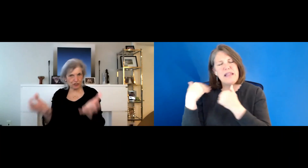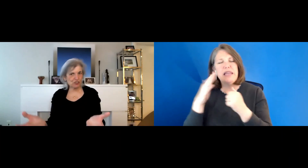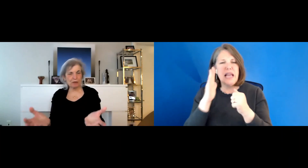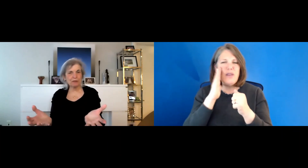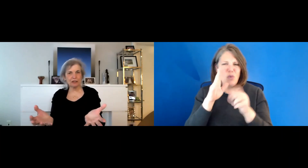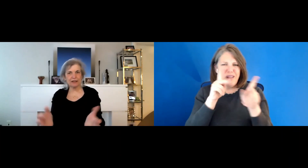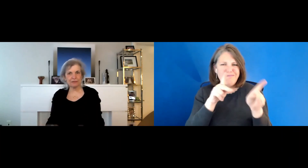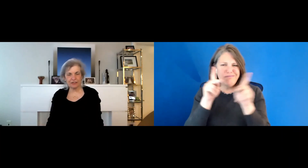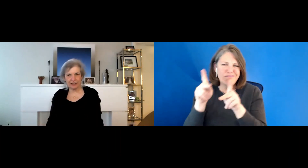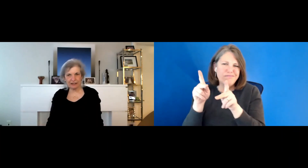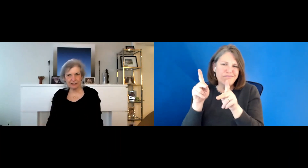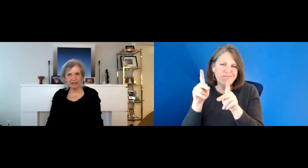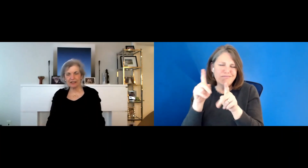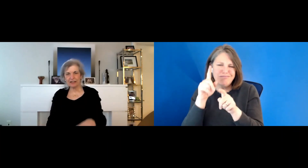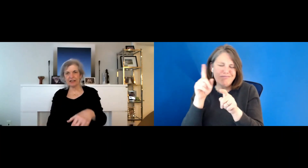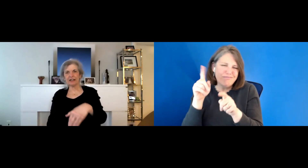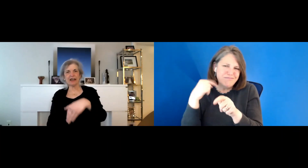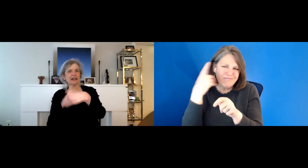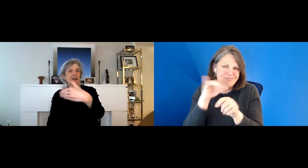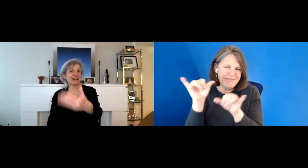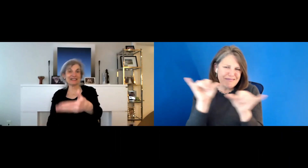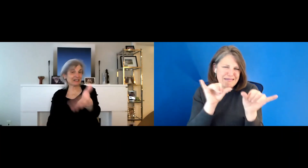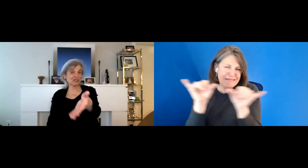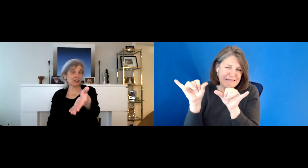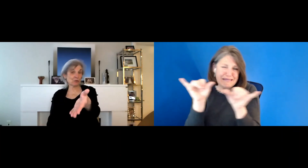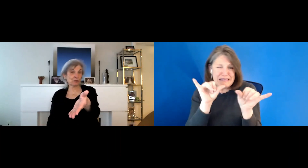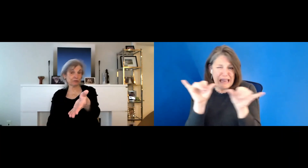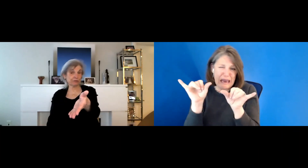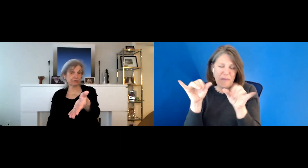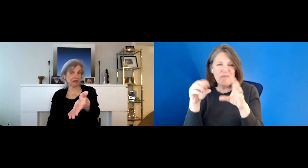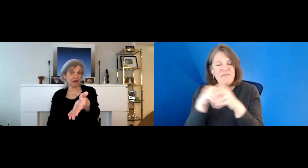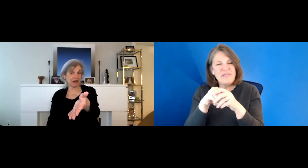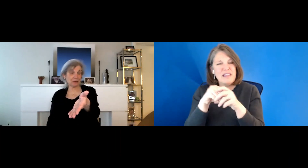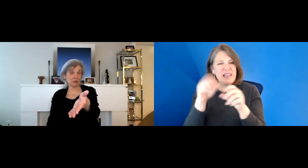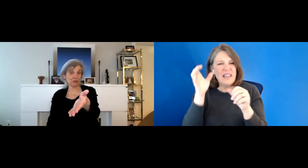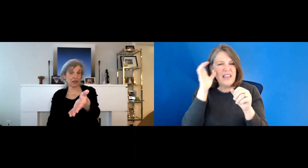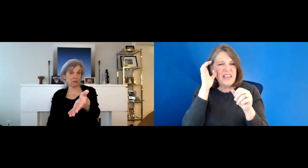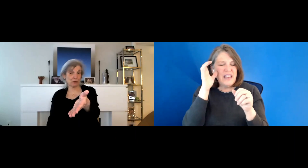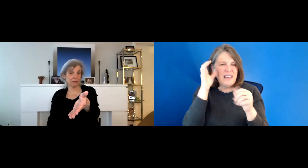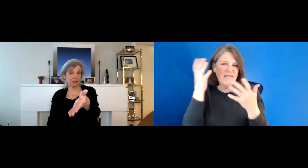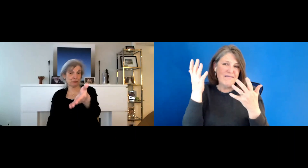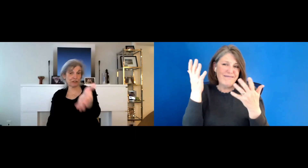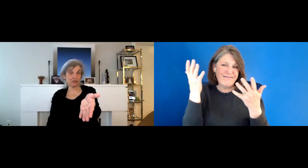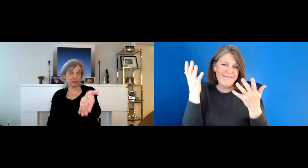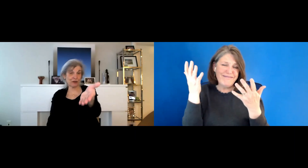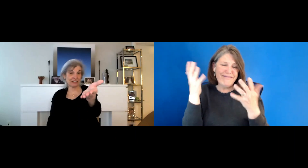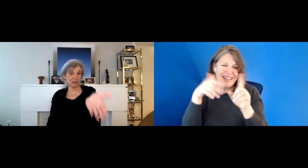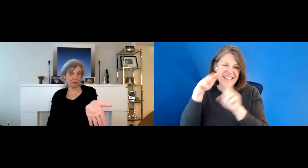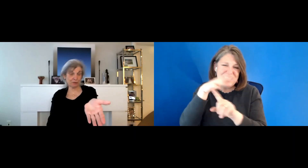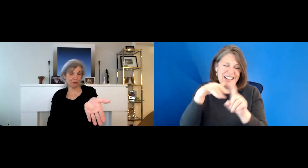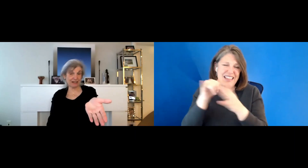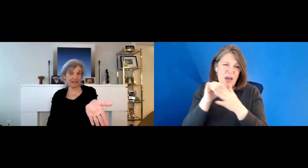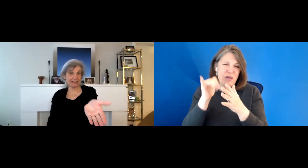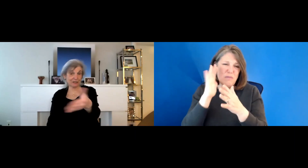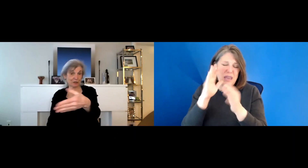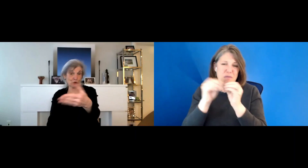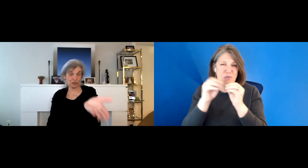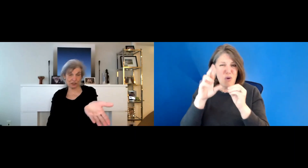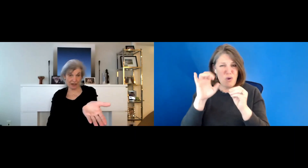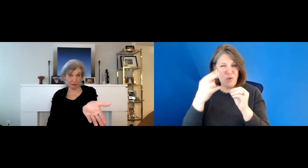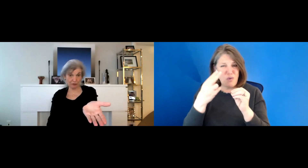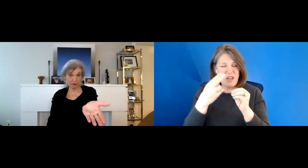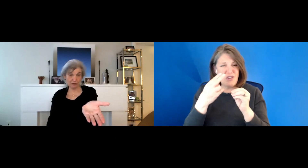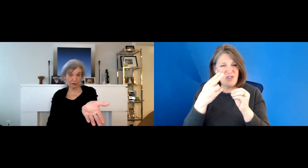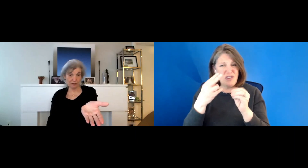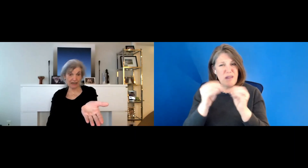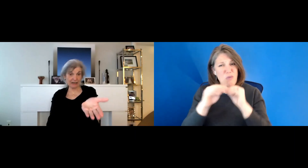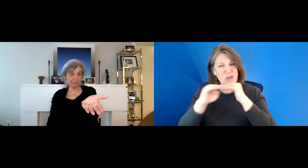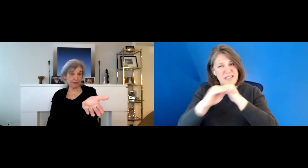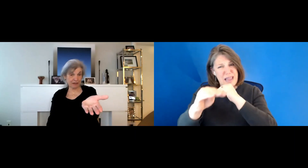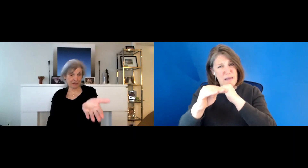simulate that in a context that will be richer and deeper, and ideally more stable.